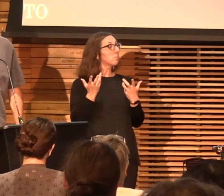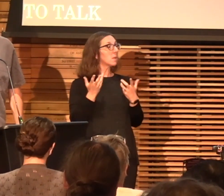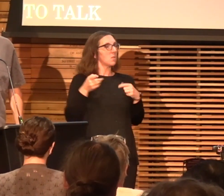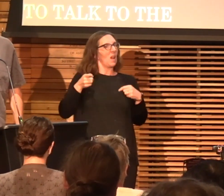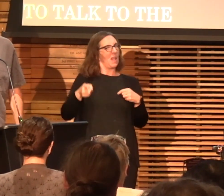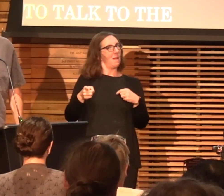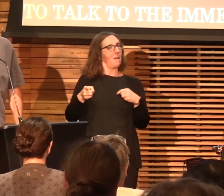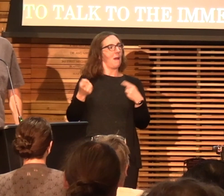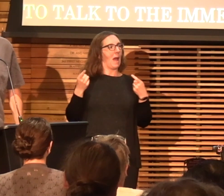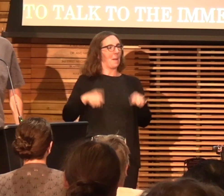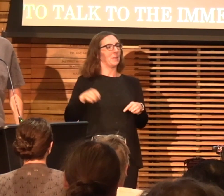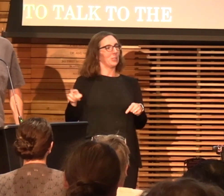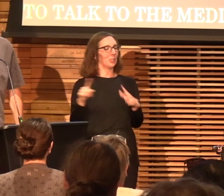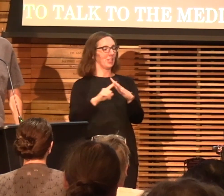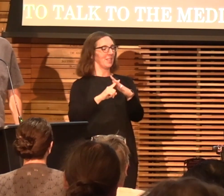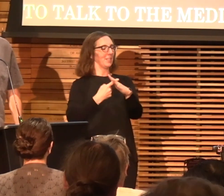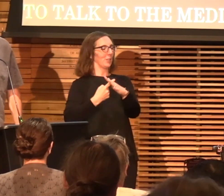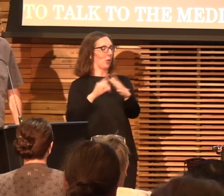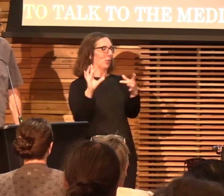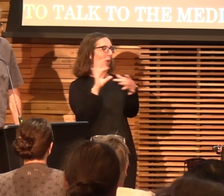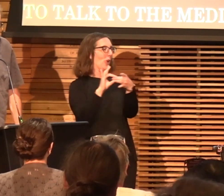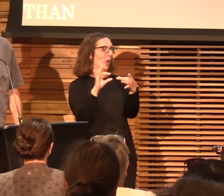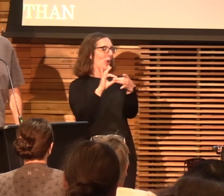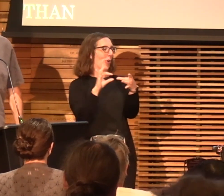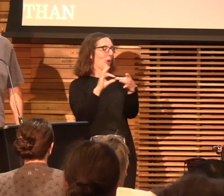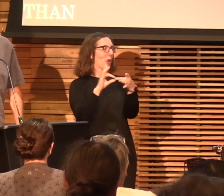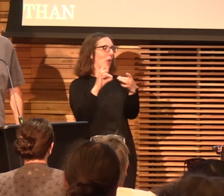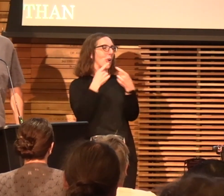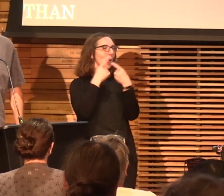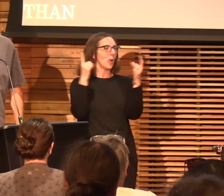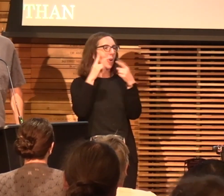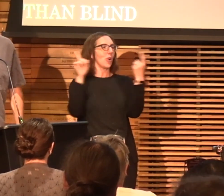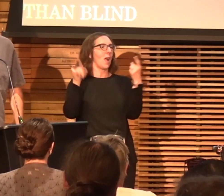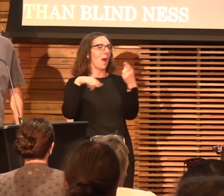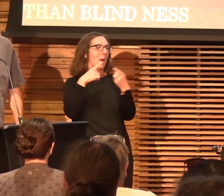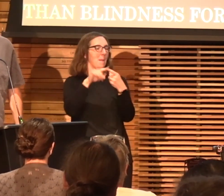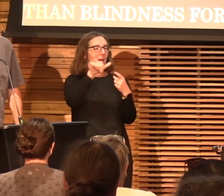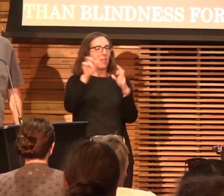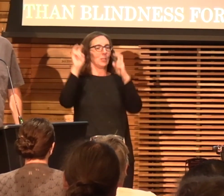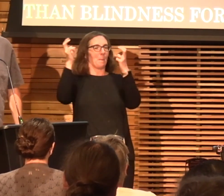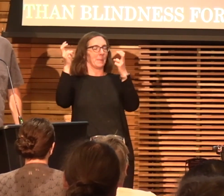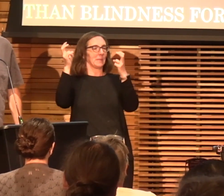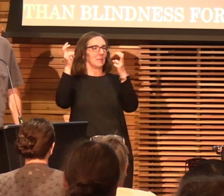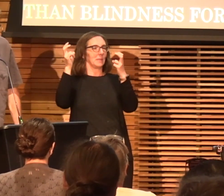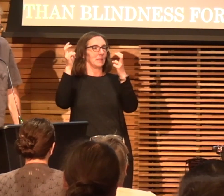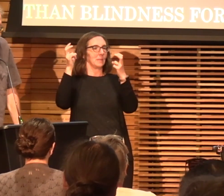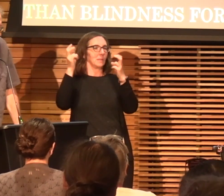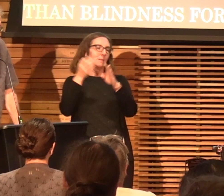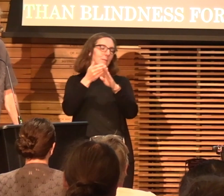about subjects other than blindness for the first time in more than a decade.